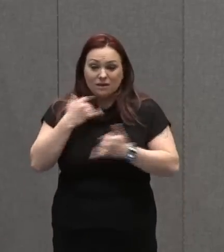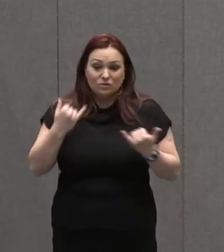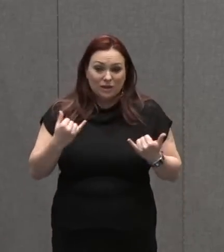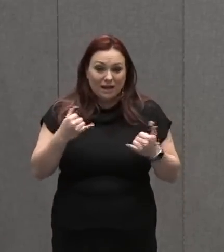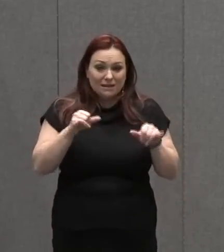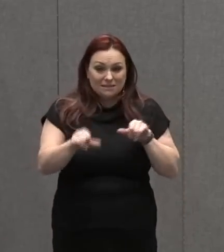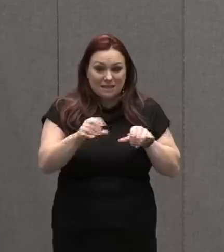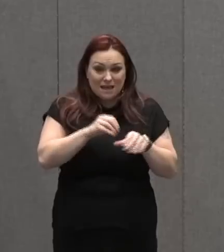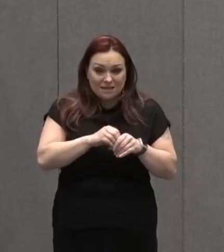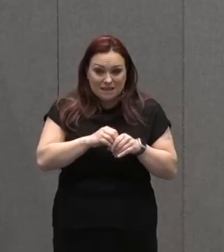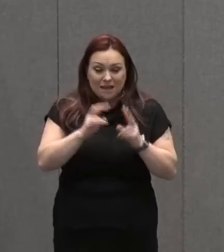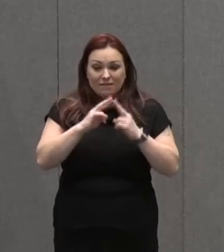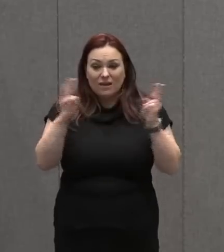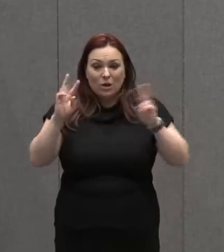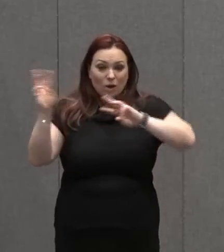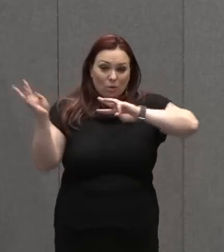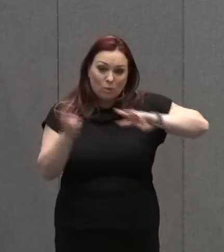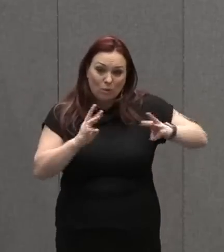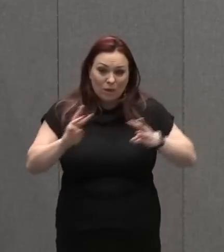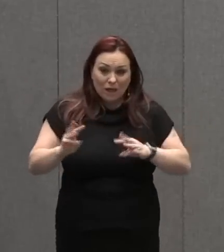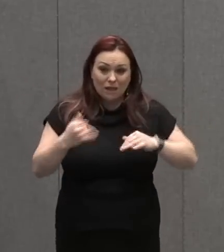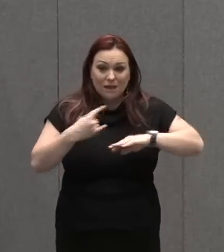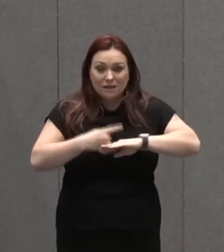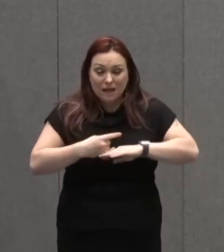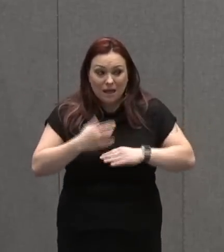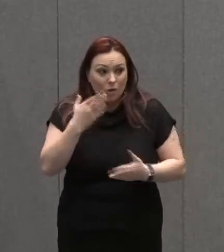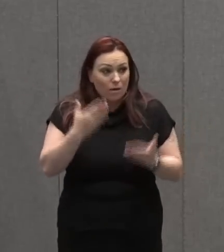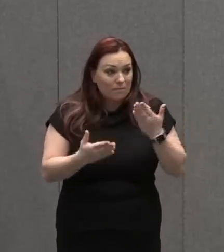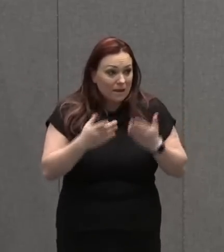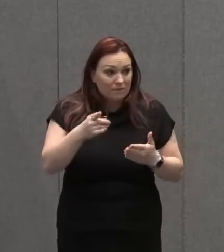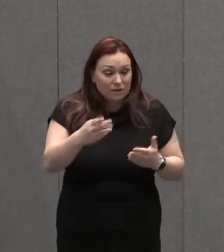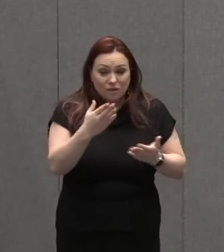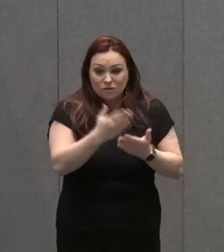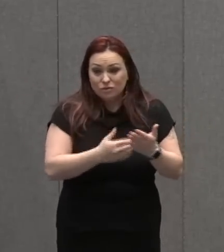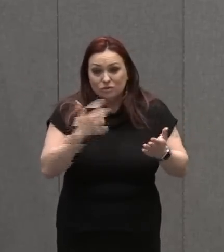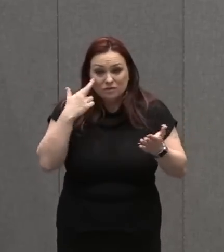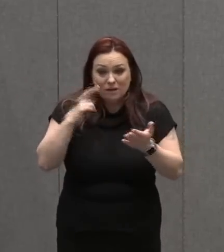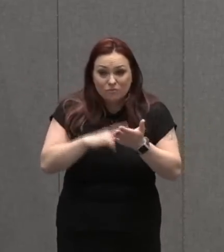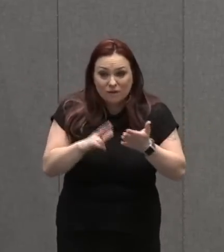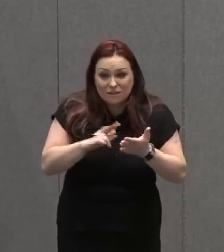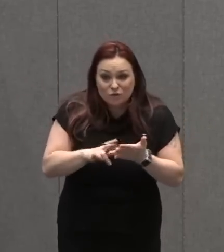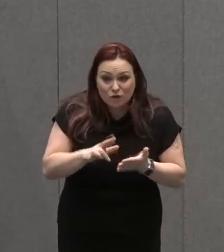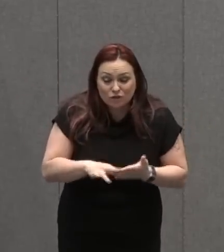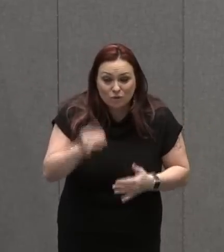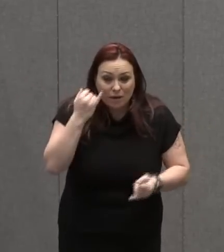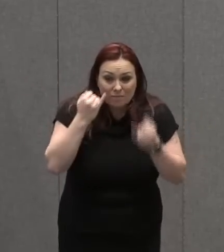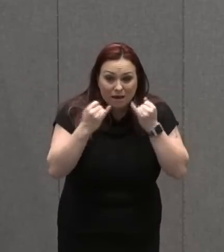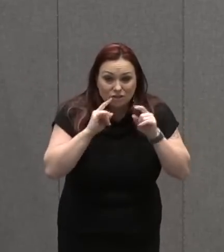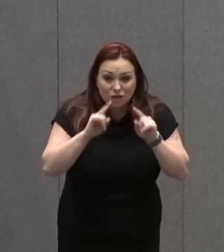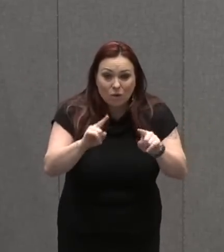it's going to be a very windy day or maybe you do some research or you imagine going to a place